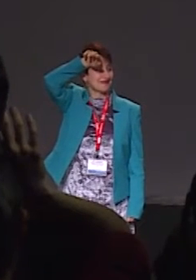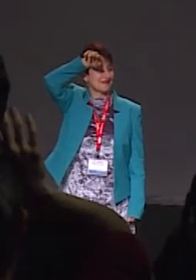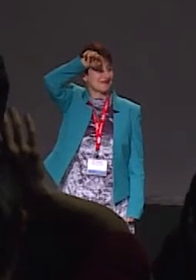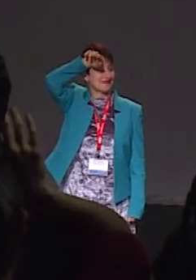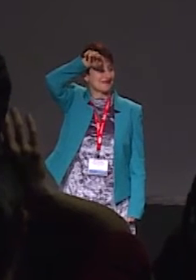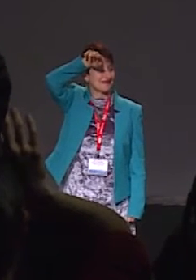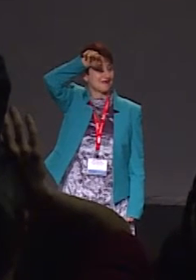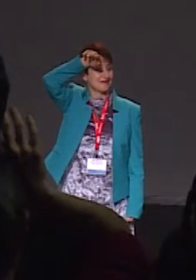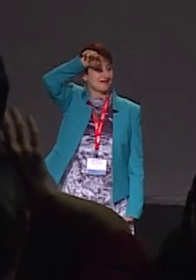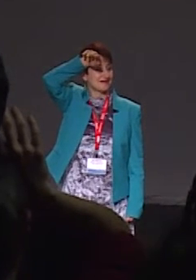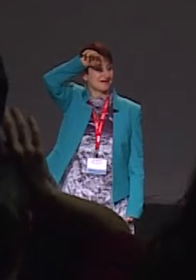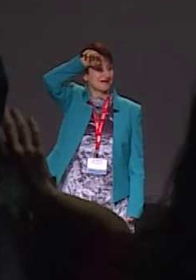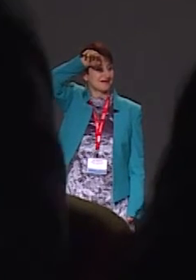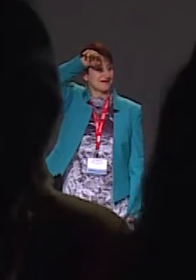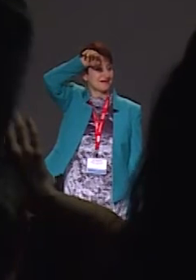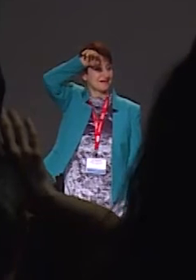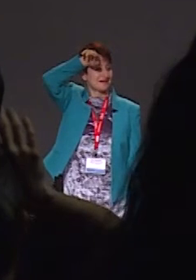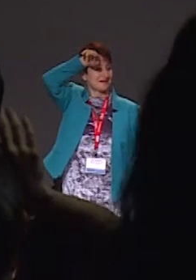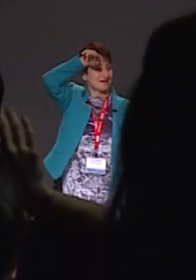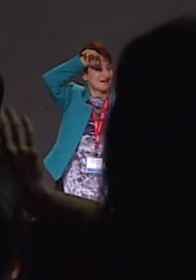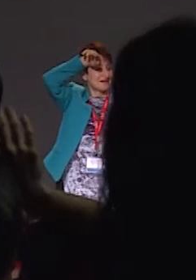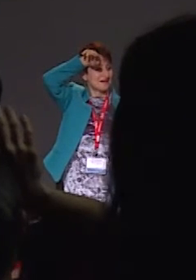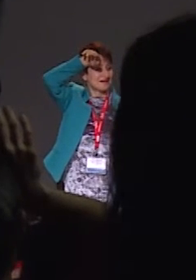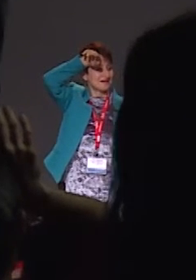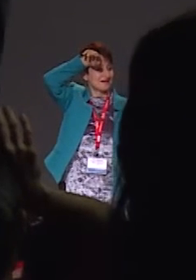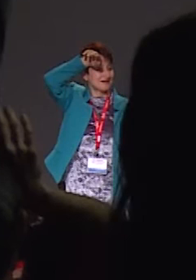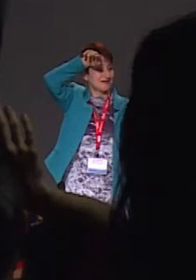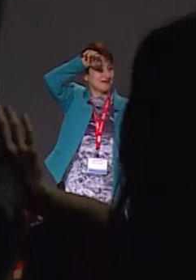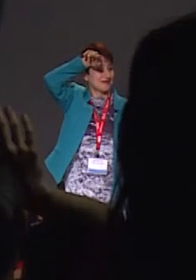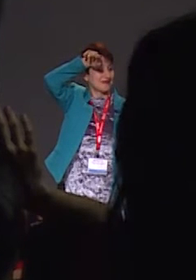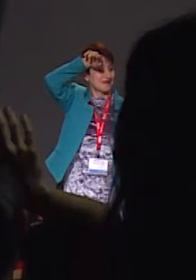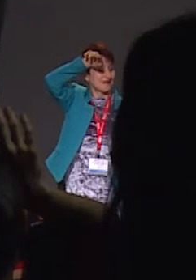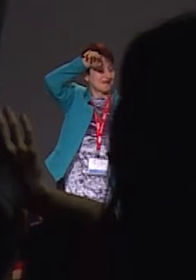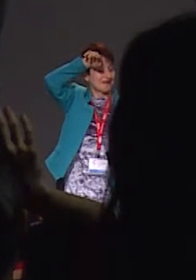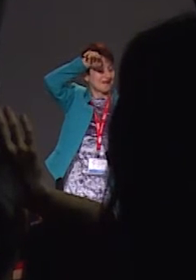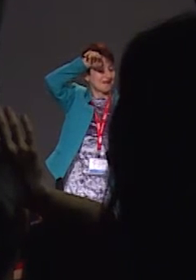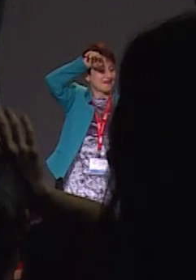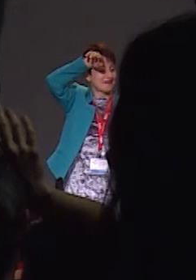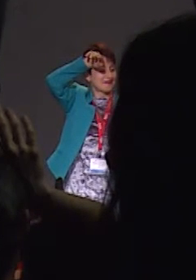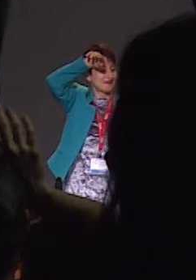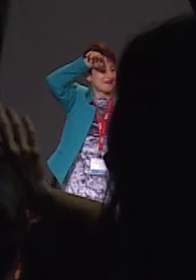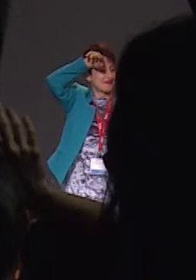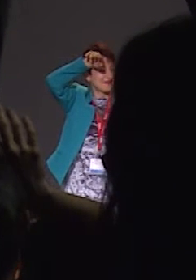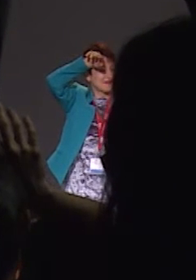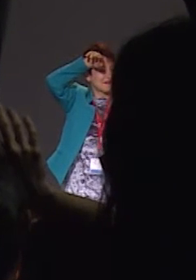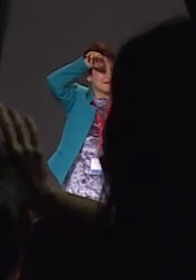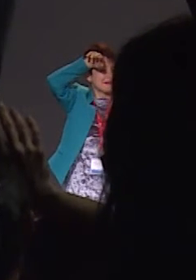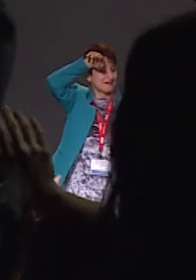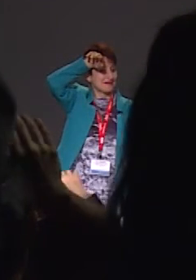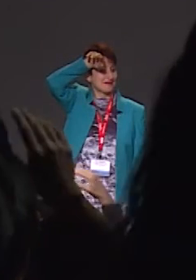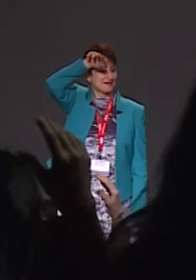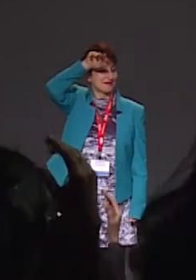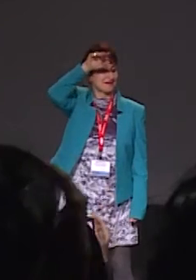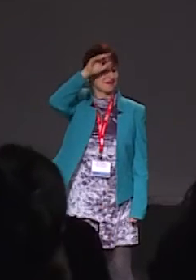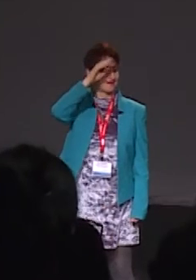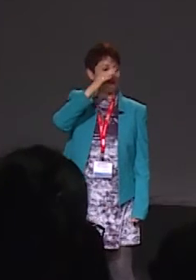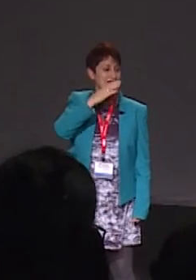And then because we are part of a movement, we start to feel moved, and we place our hand over our heart.